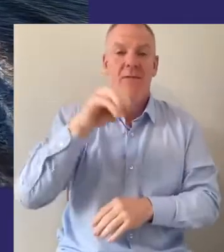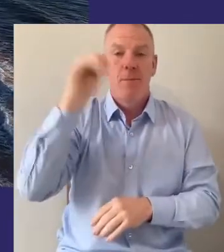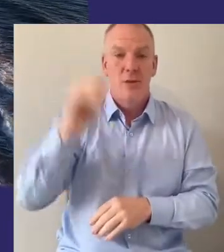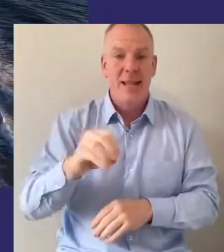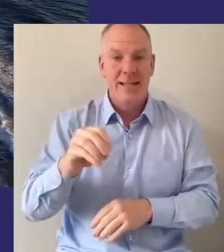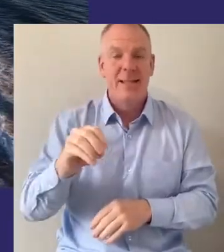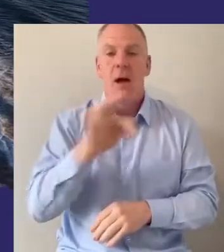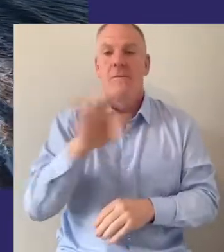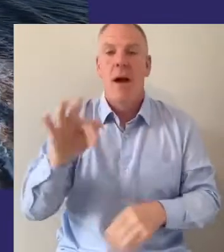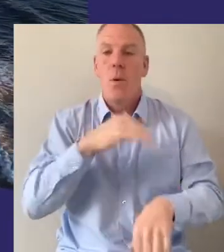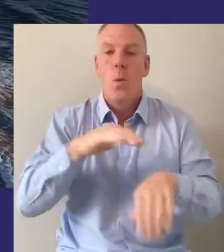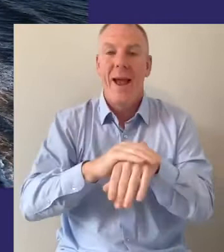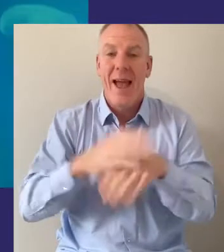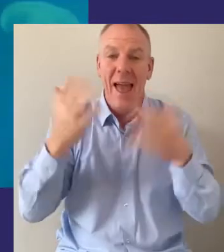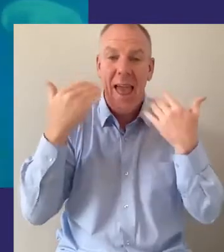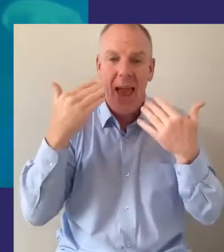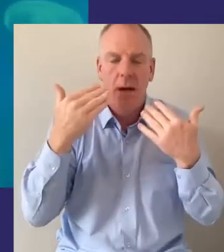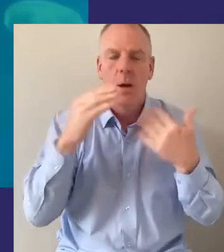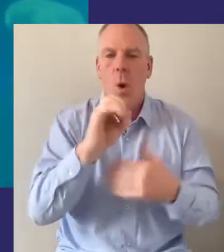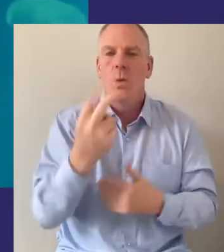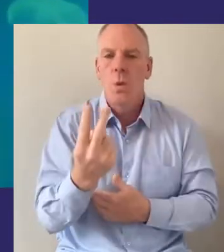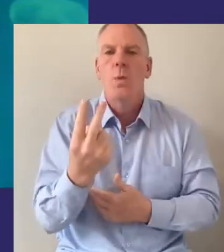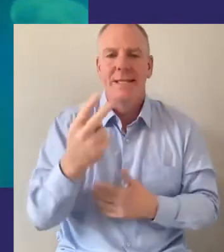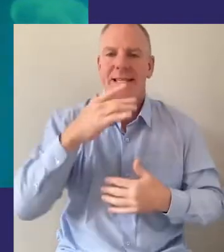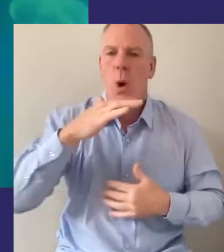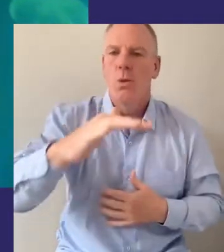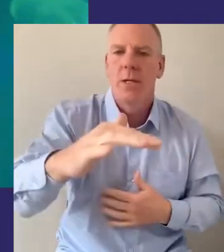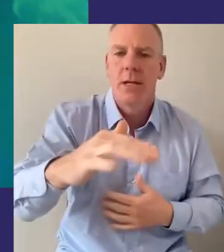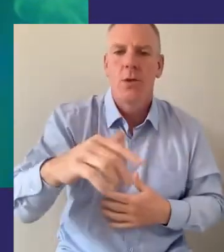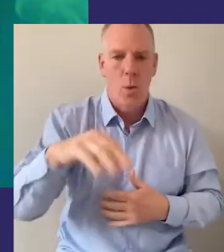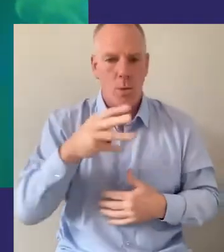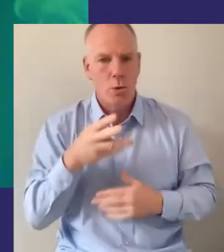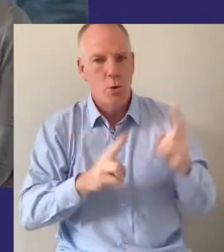actually comes from the ocean. So it's another important reason to actually mind our ocean so we can actually live.